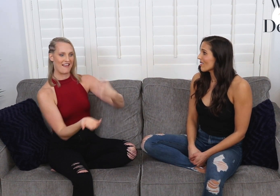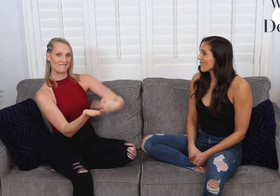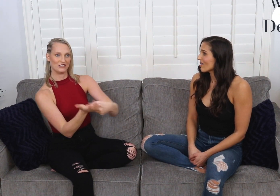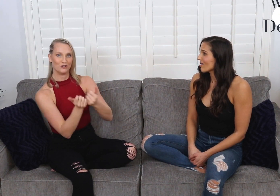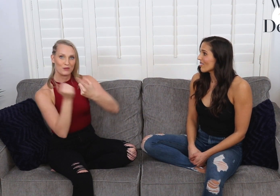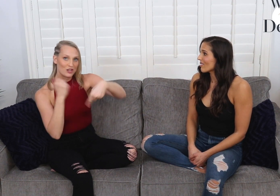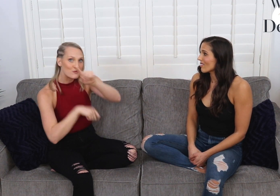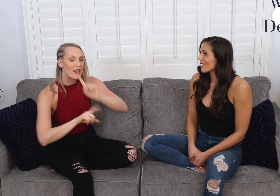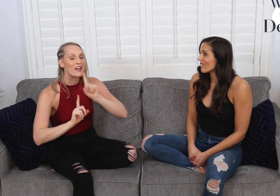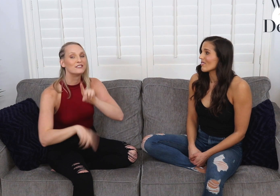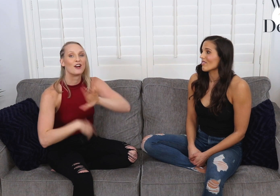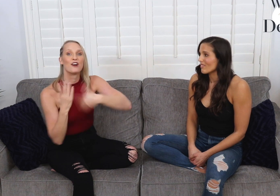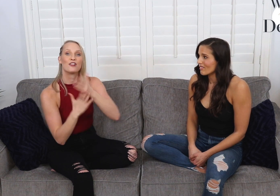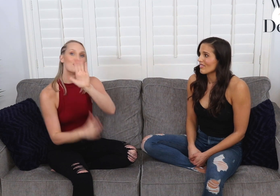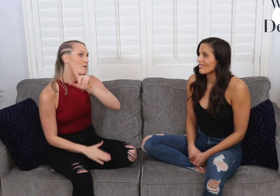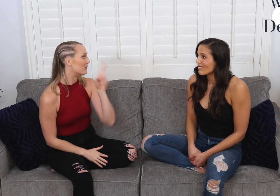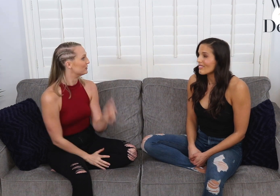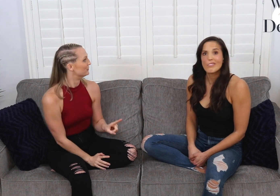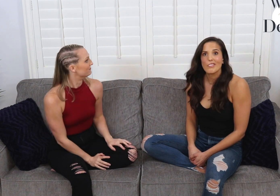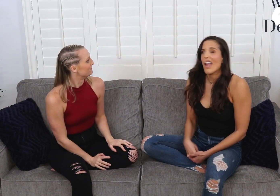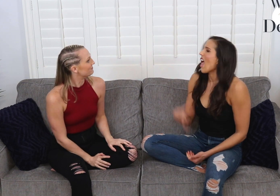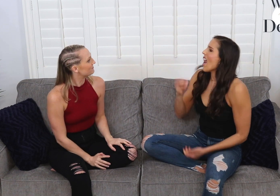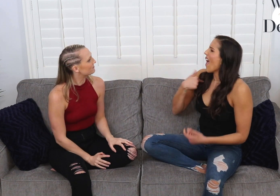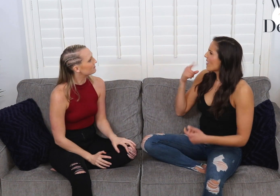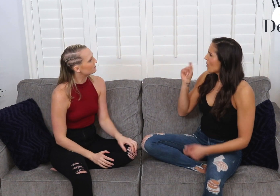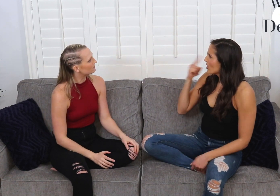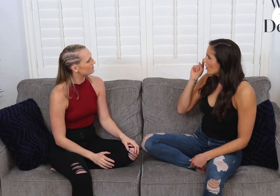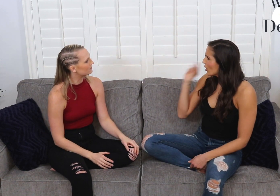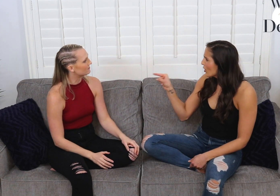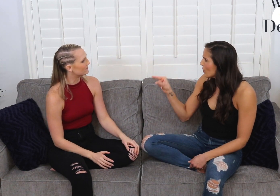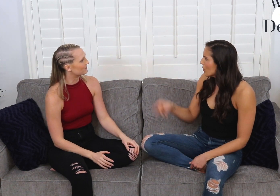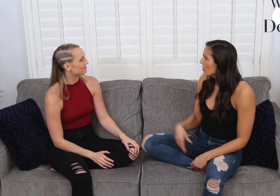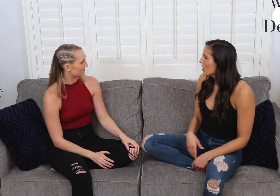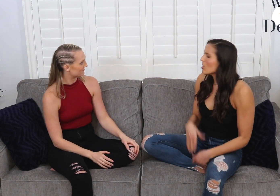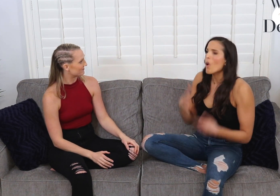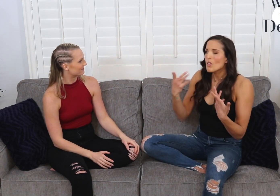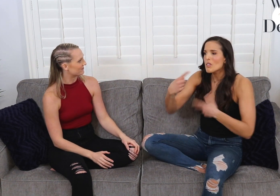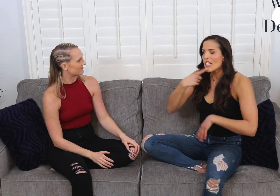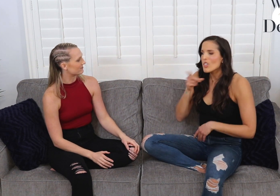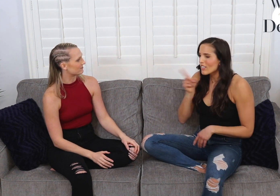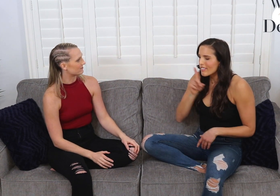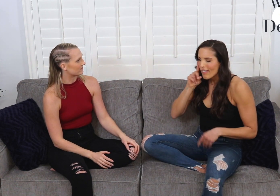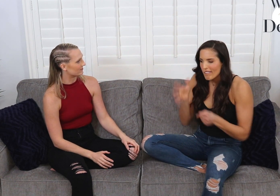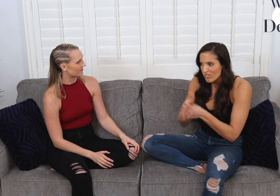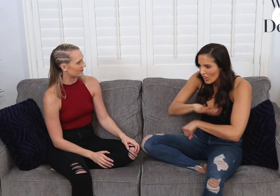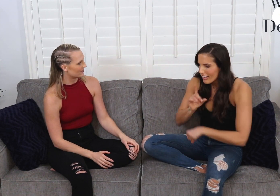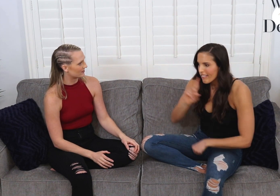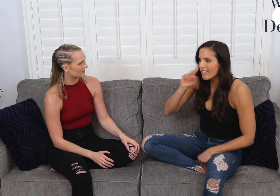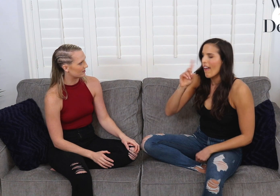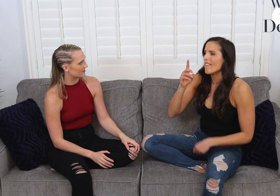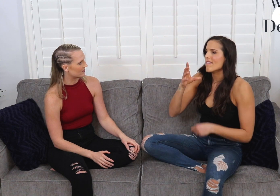have a conversation with you all and answer your questions. And speaking of questions... I have a question for you. So you're fully Deaf.